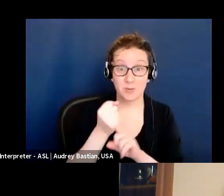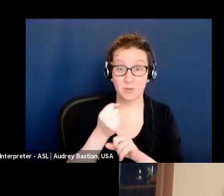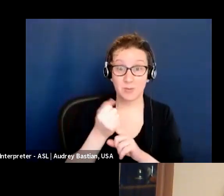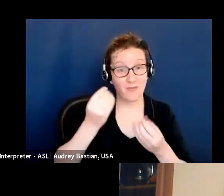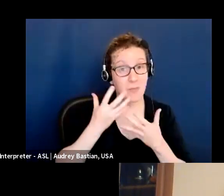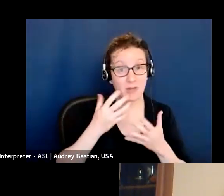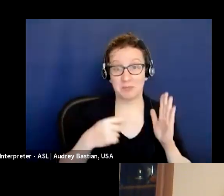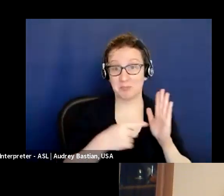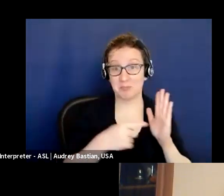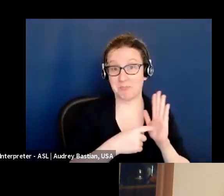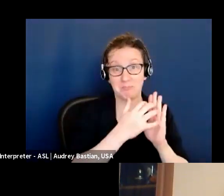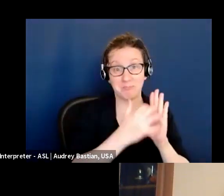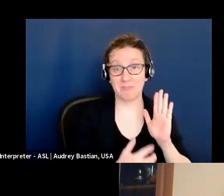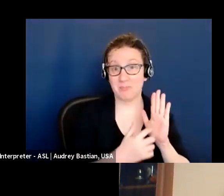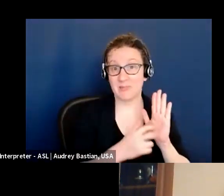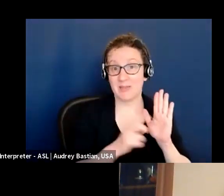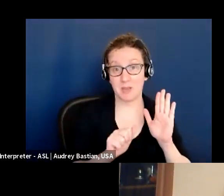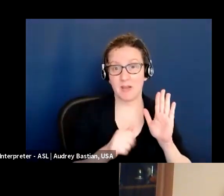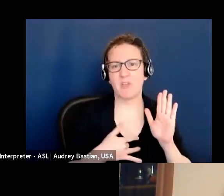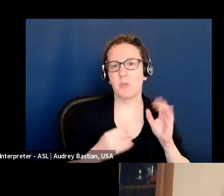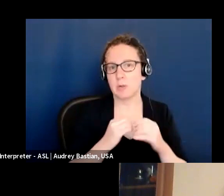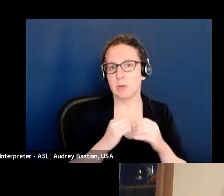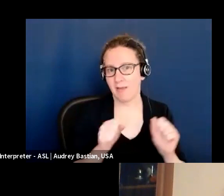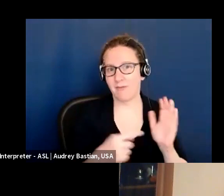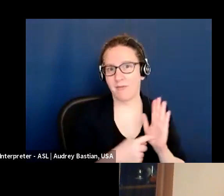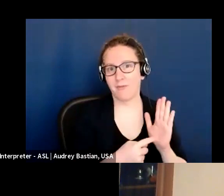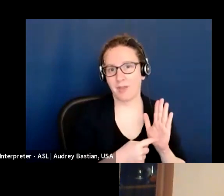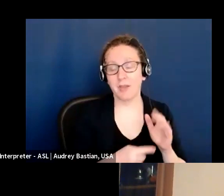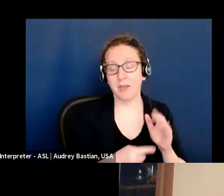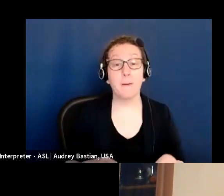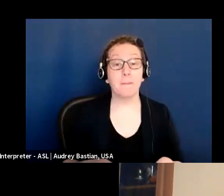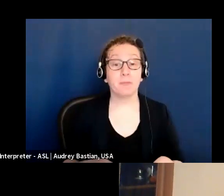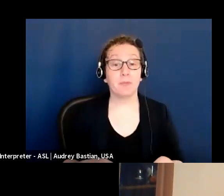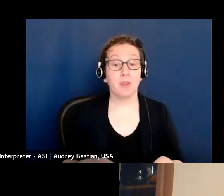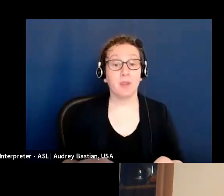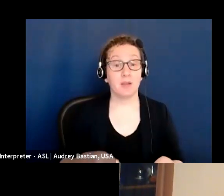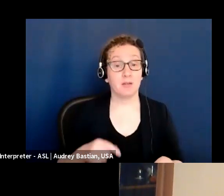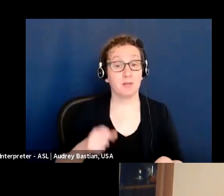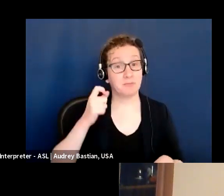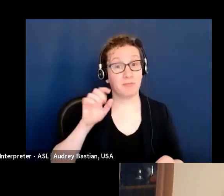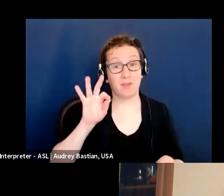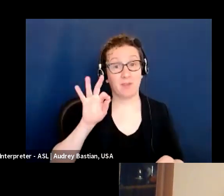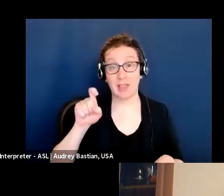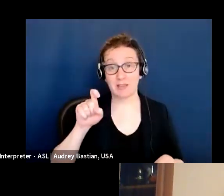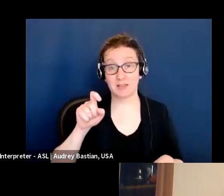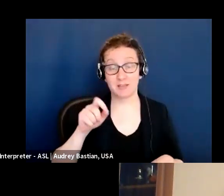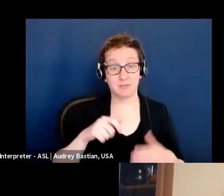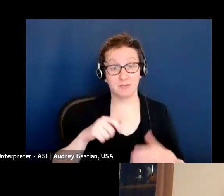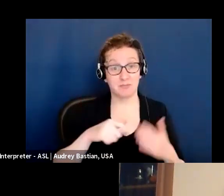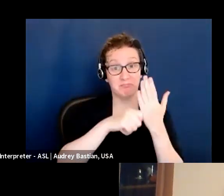And I think that in general, FLEX had the information and the way I said it,